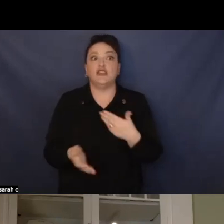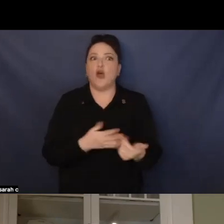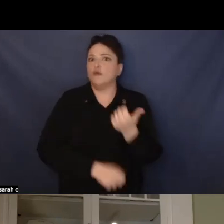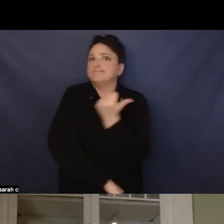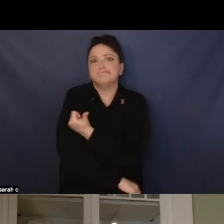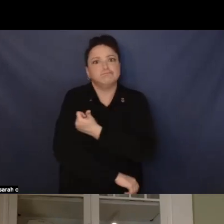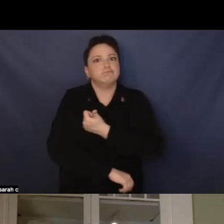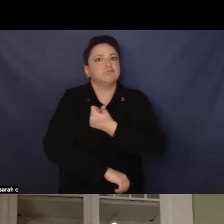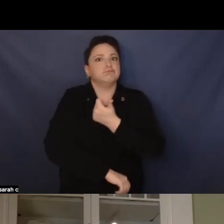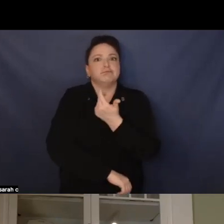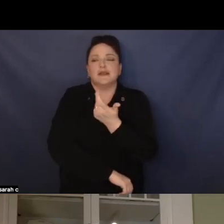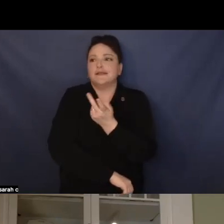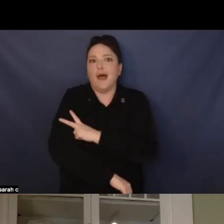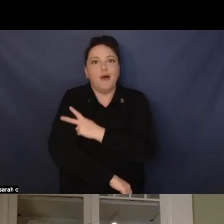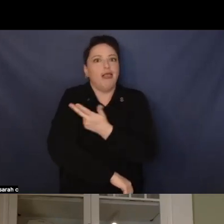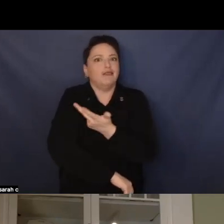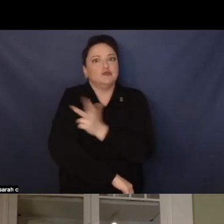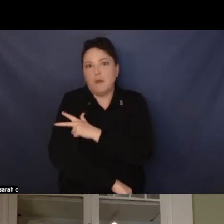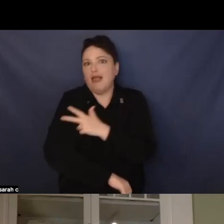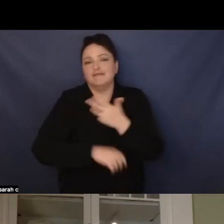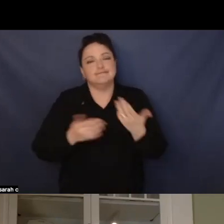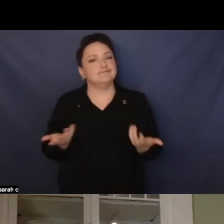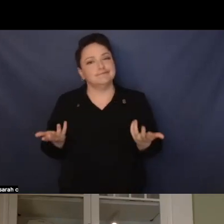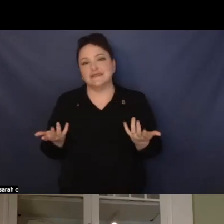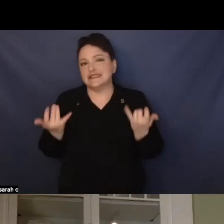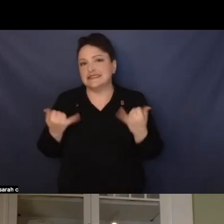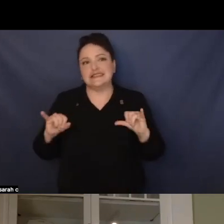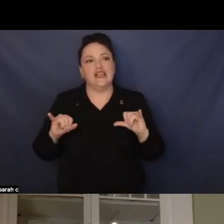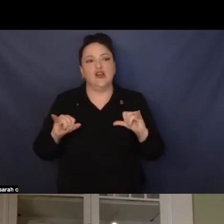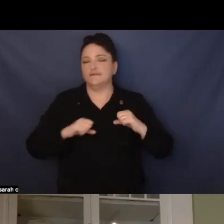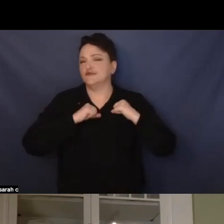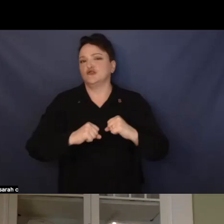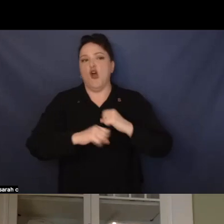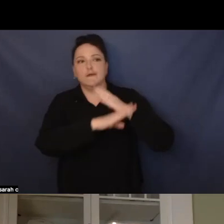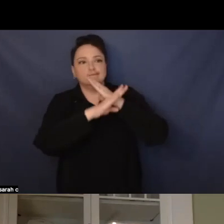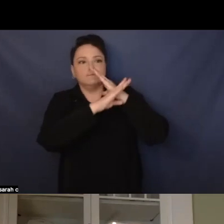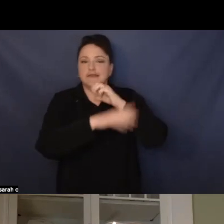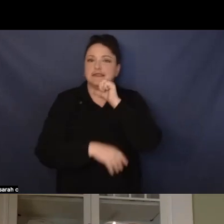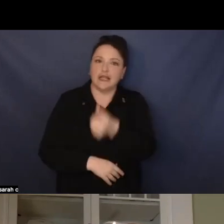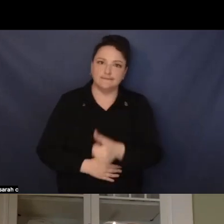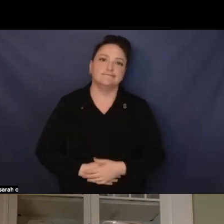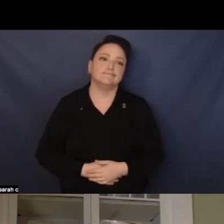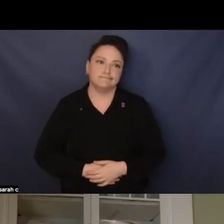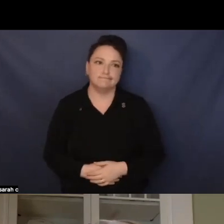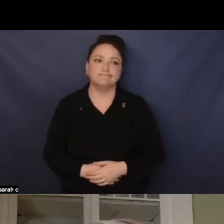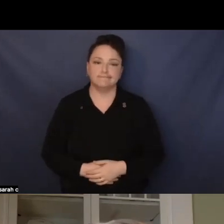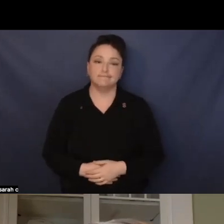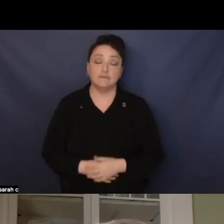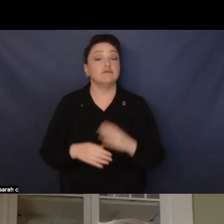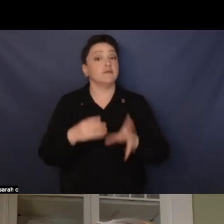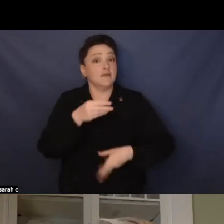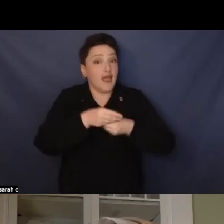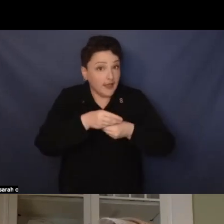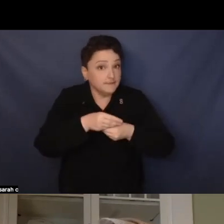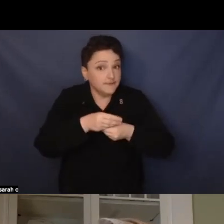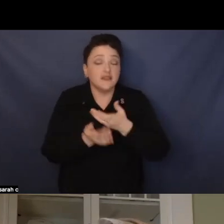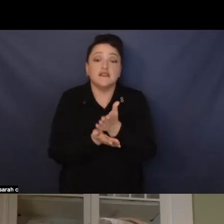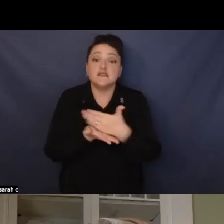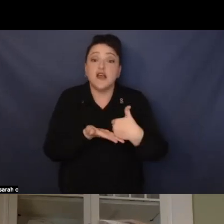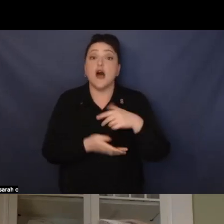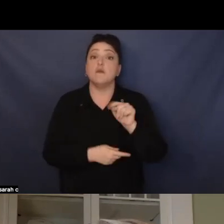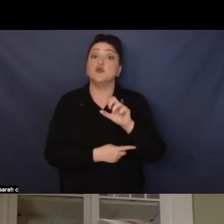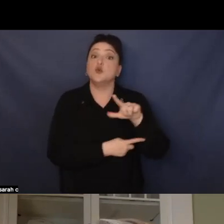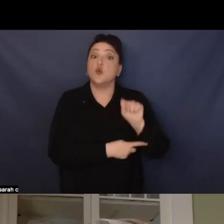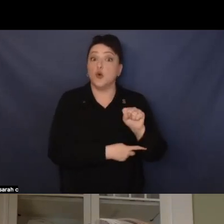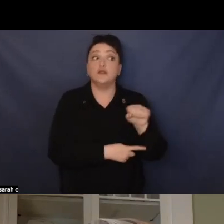And I would also like to add that some of the tools that we -- they say we have,